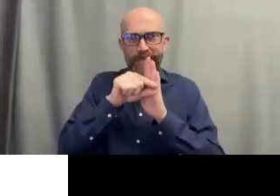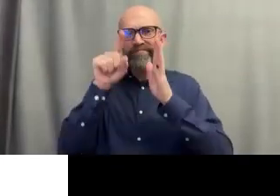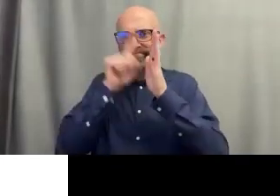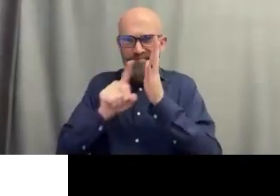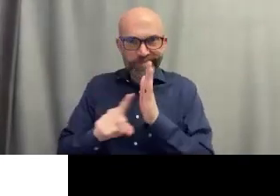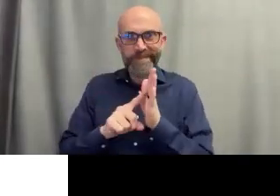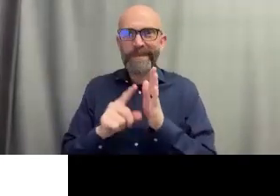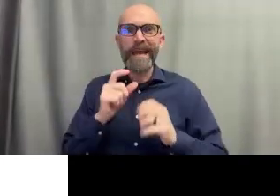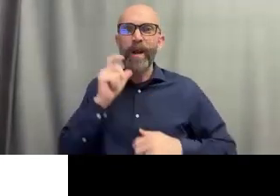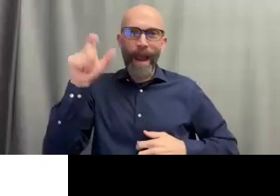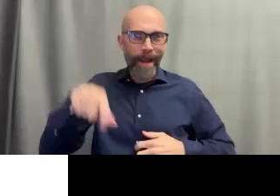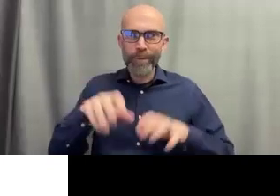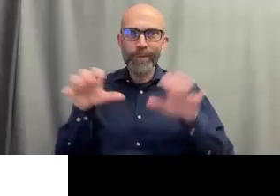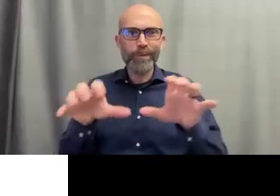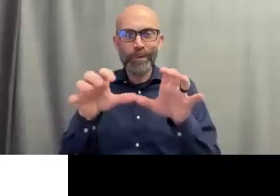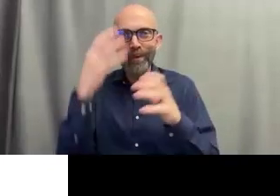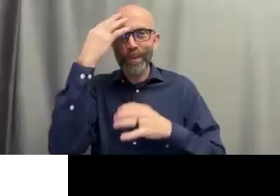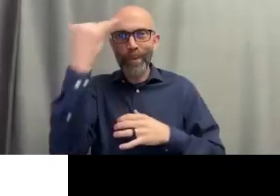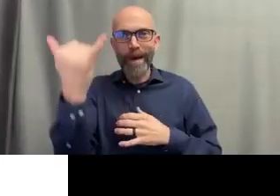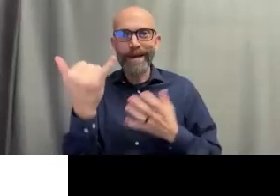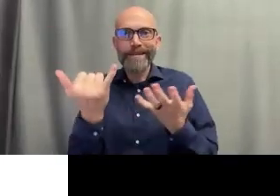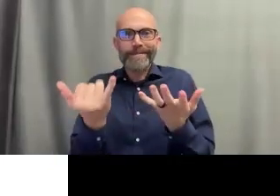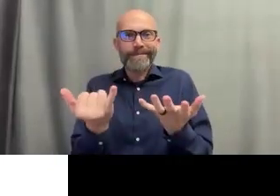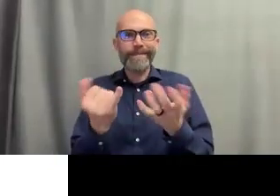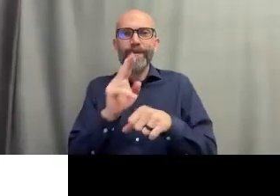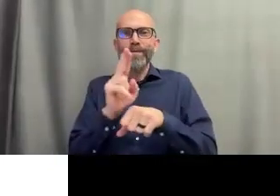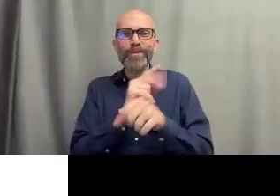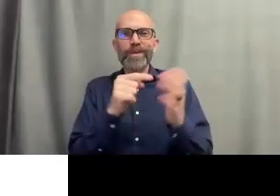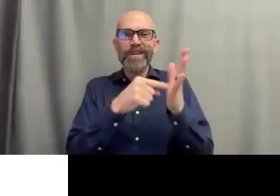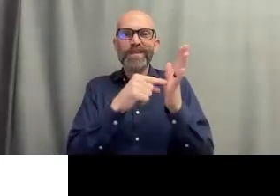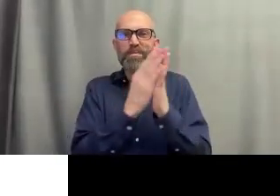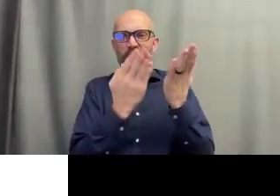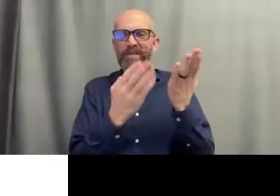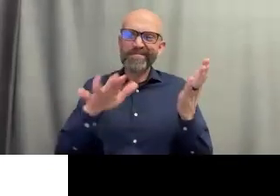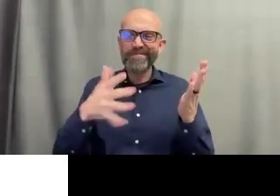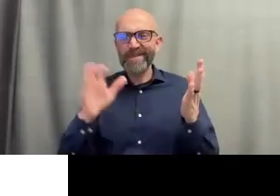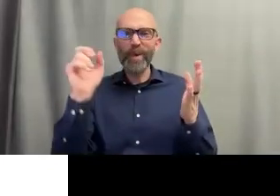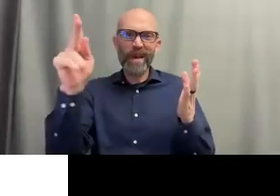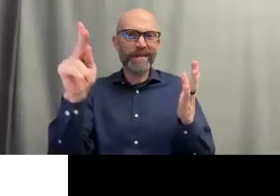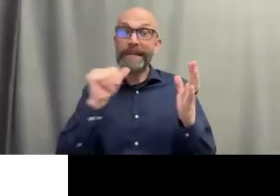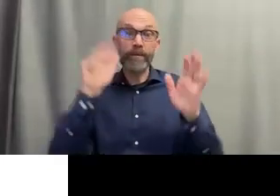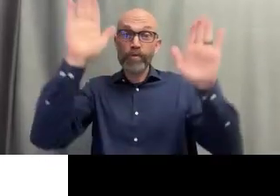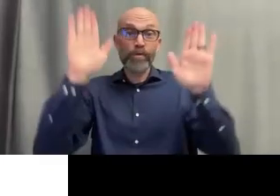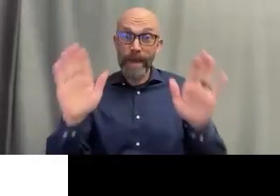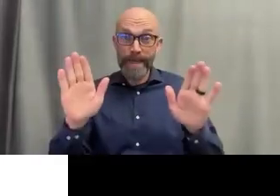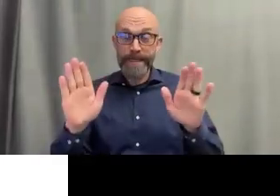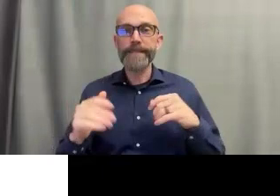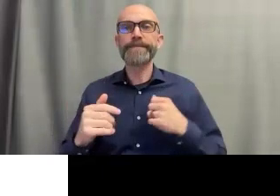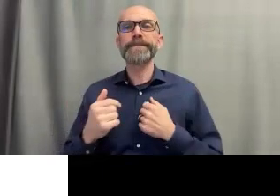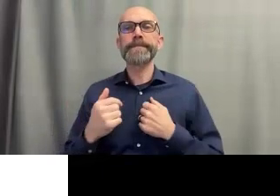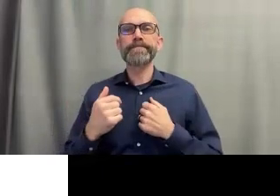Just because I'm using this okay textbook. Not a great textbook. When I started to, switch